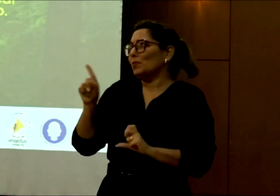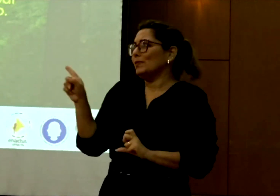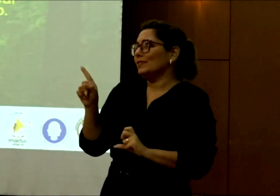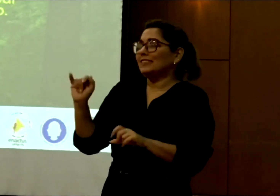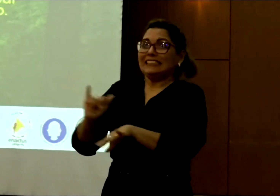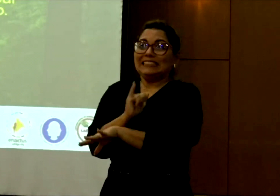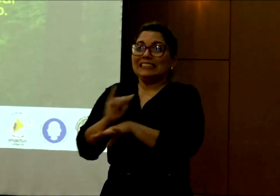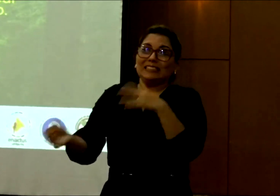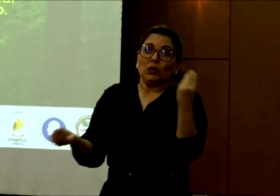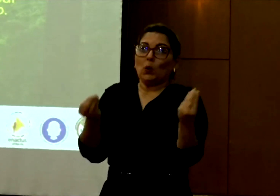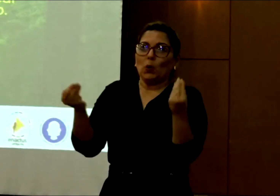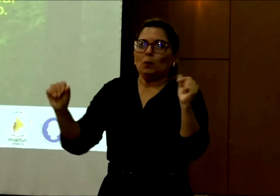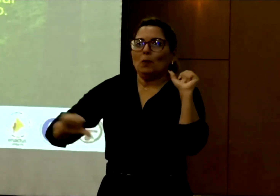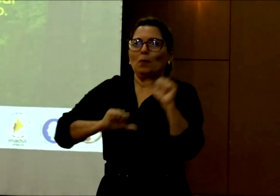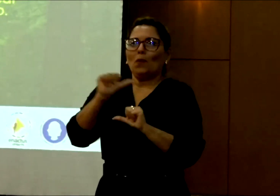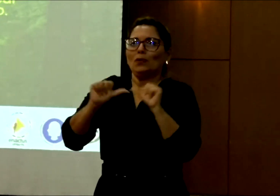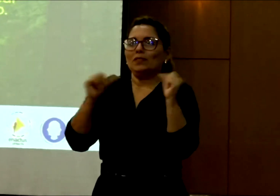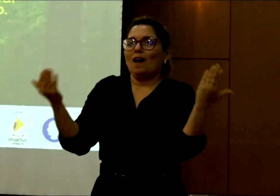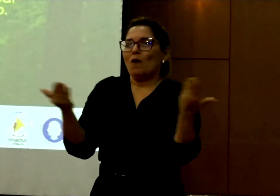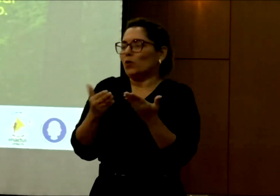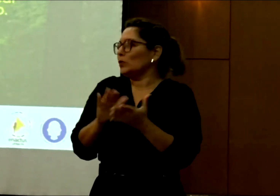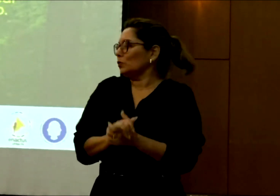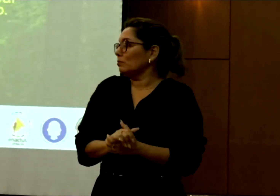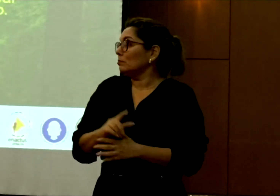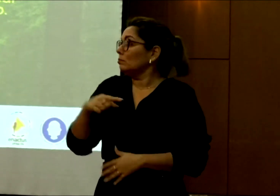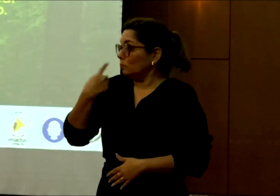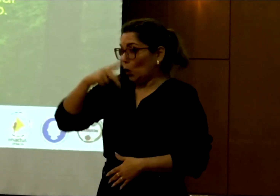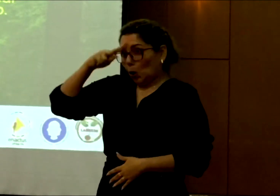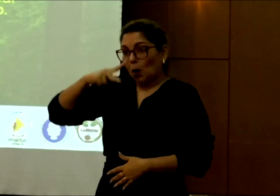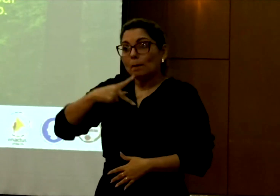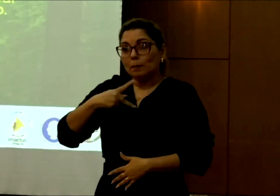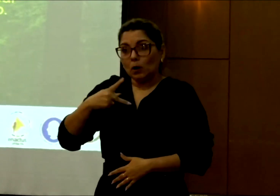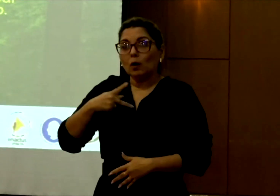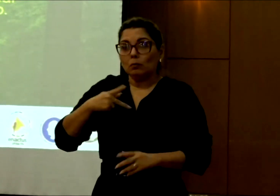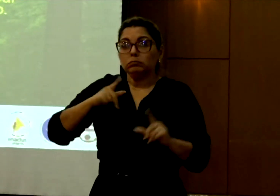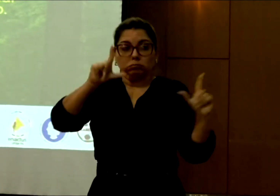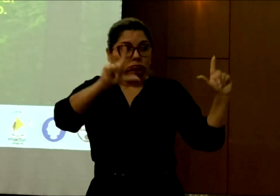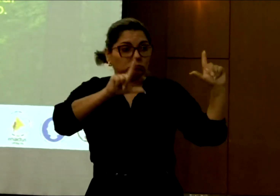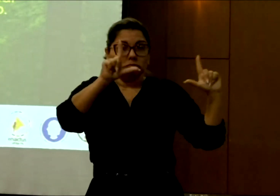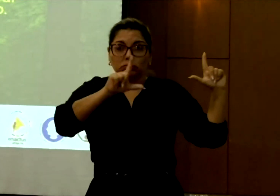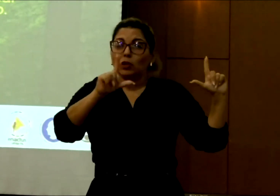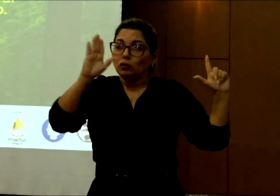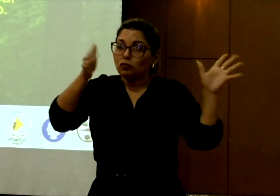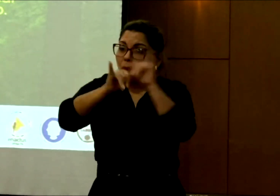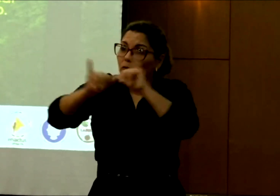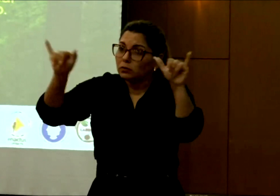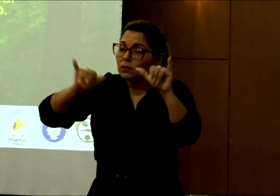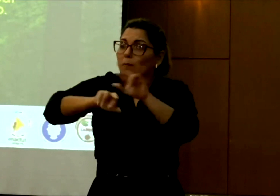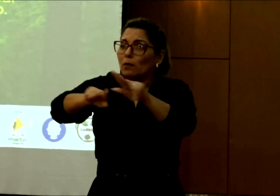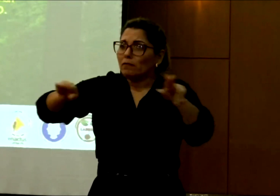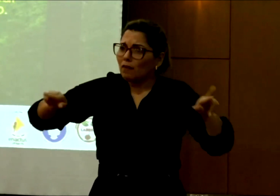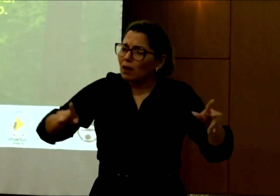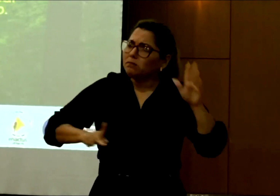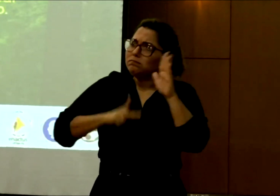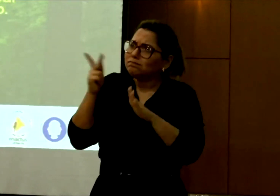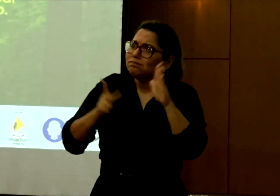to modify this scenario ourselves, professor, as journalists, we have already announced several times after major rain events